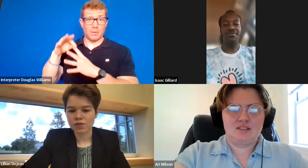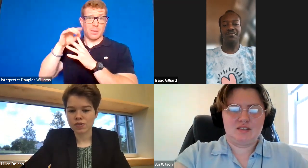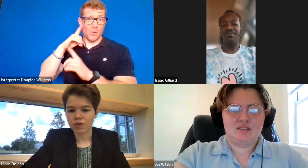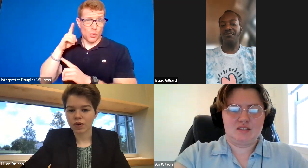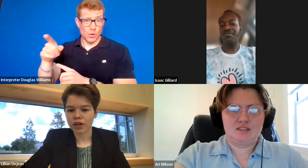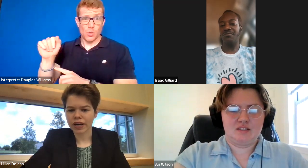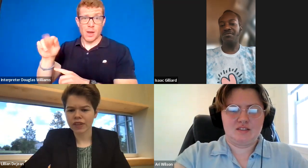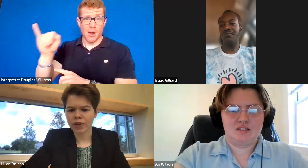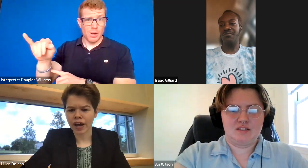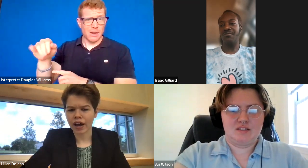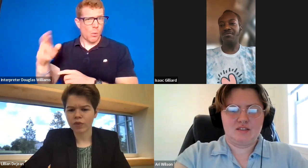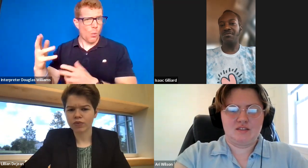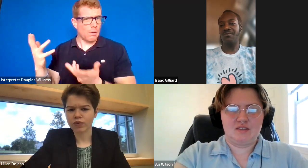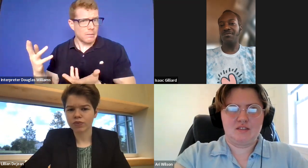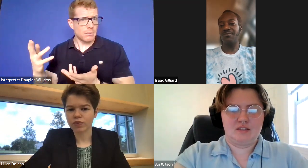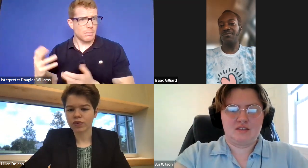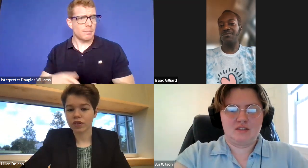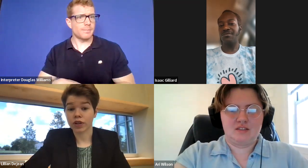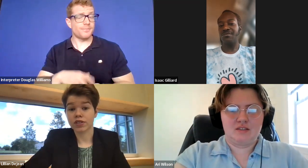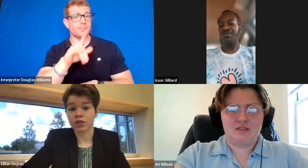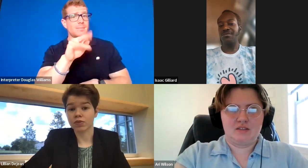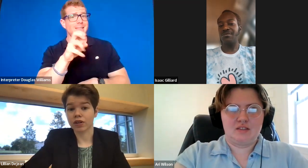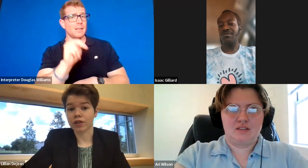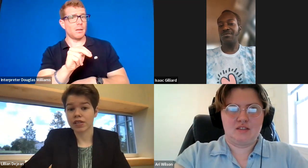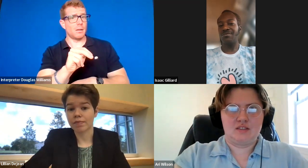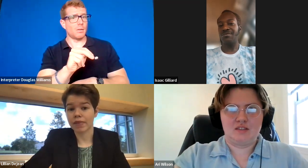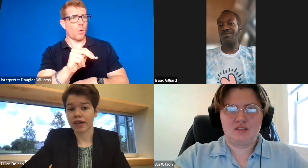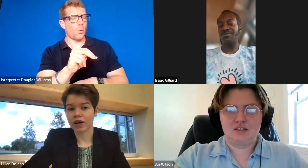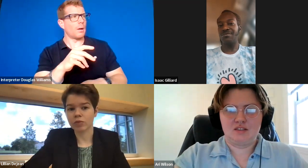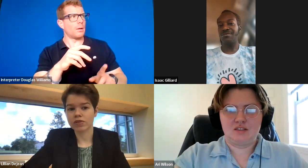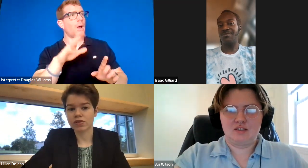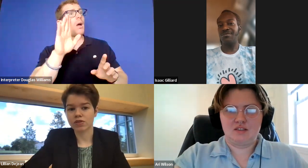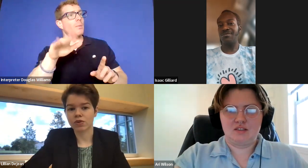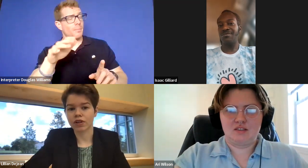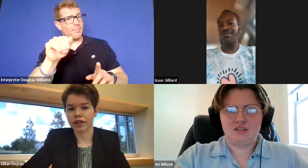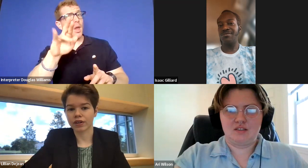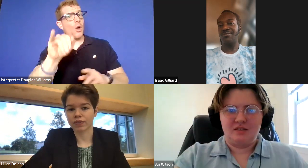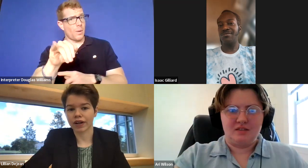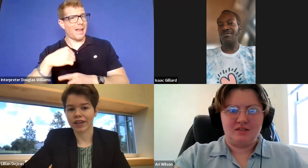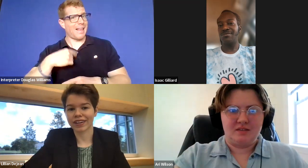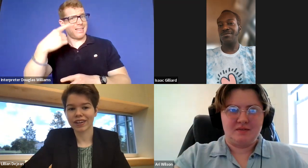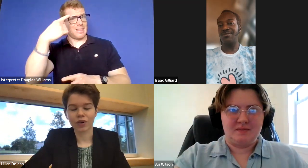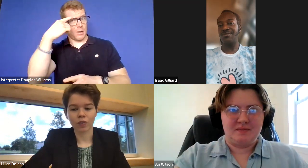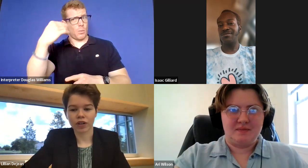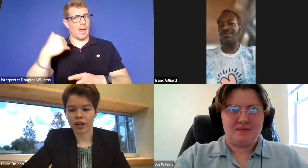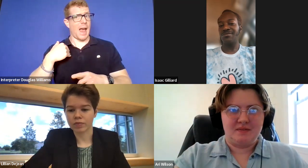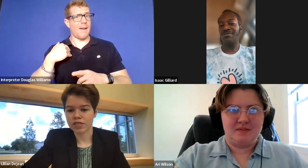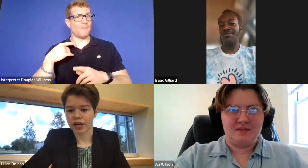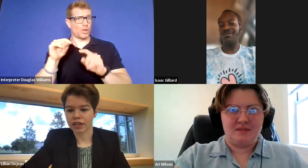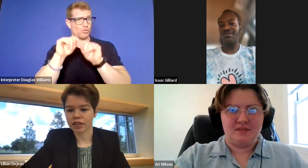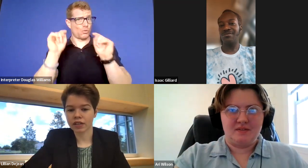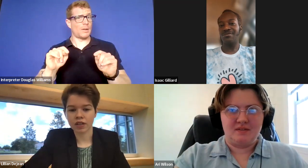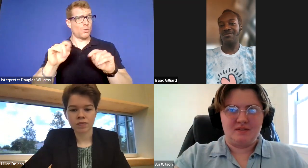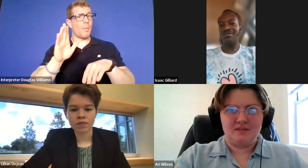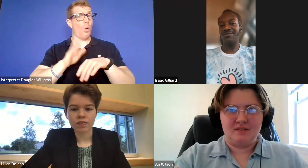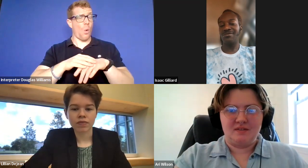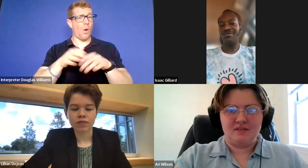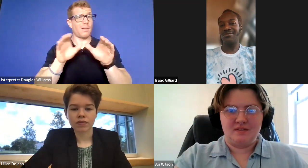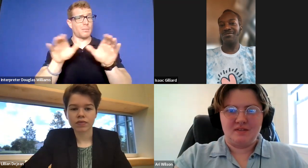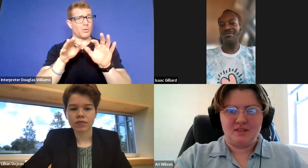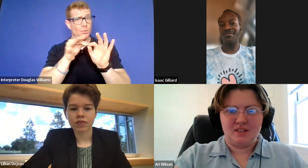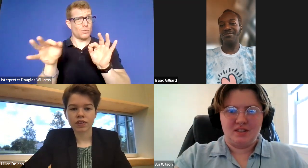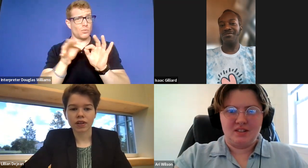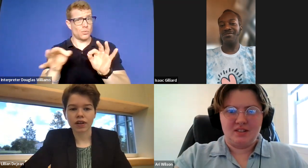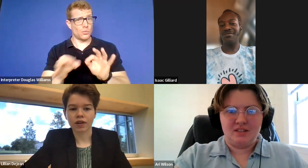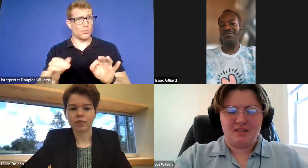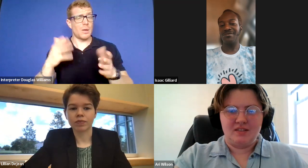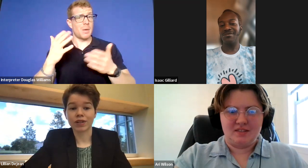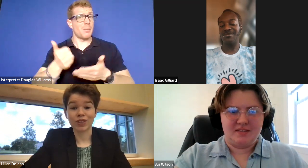So alright. I think we have the transcript on so that may help to clarify what i'm saying.